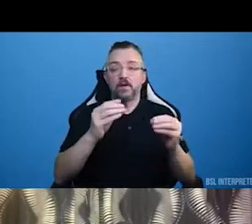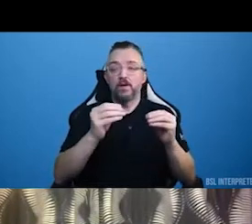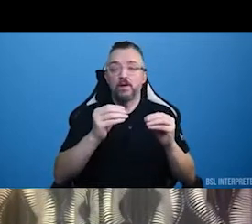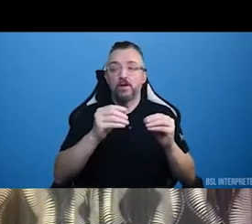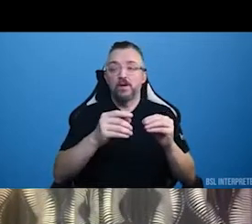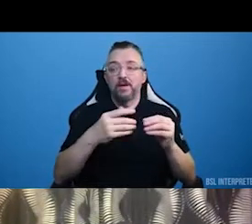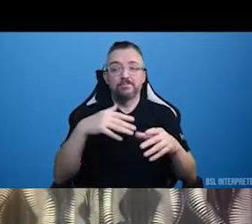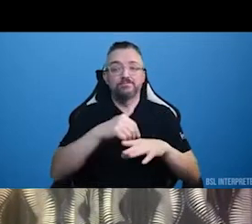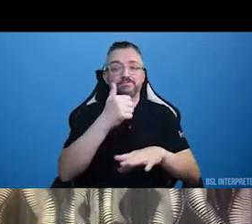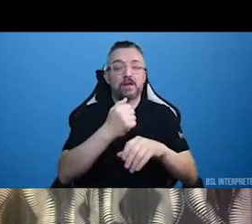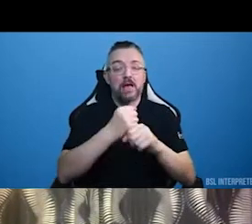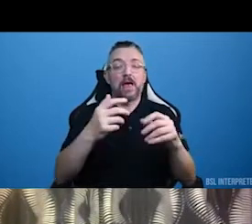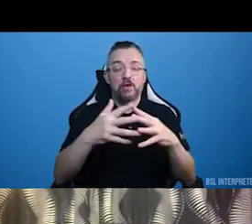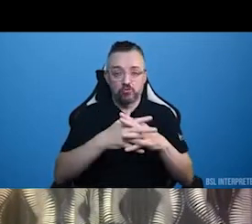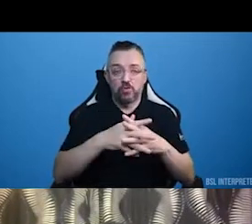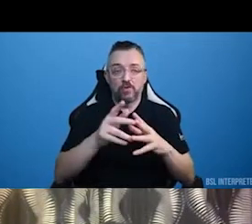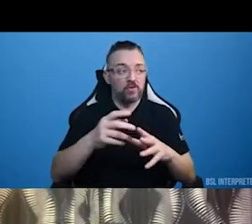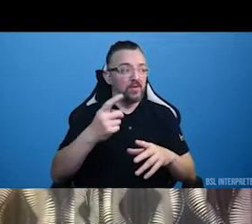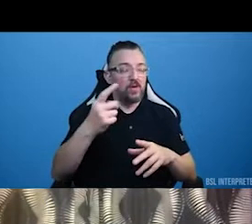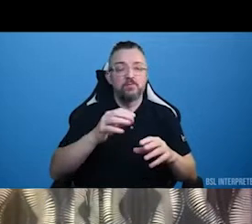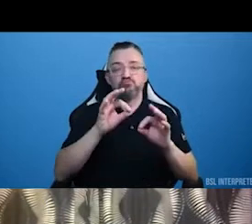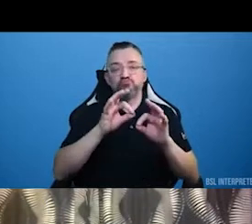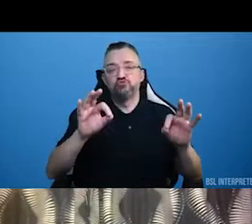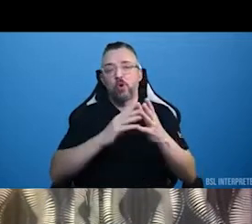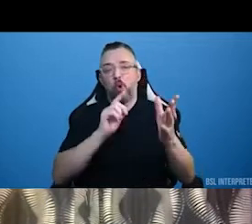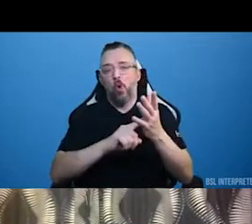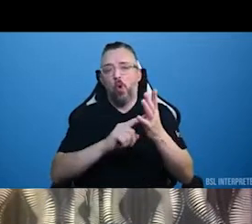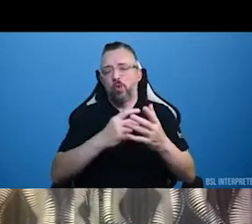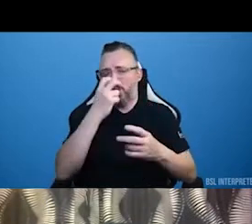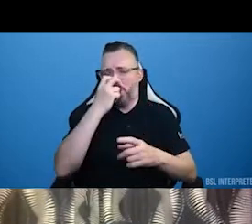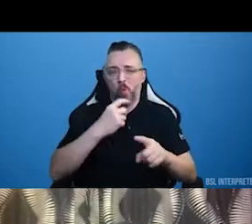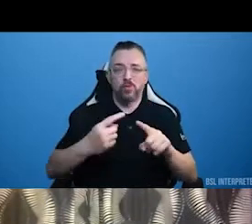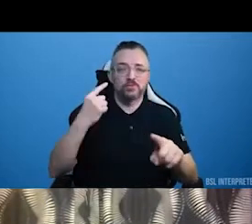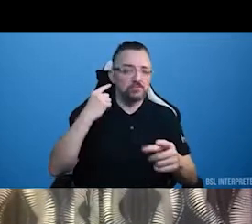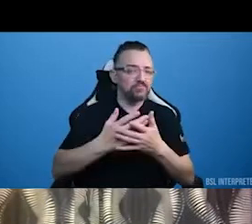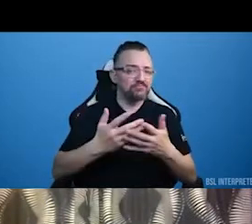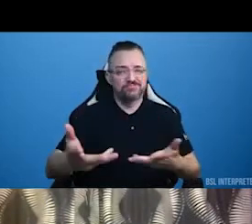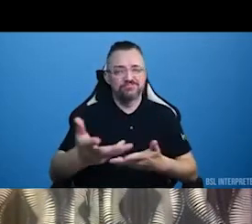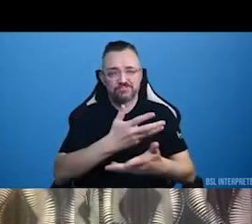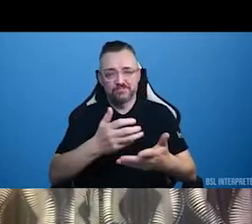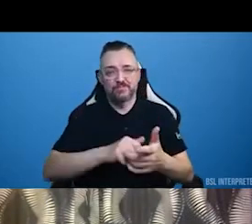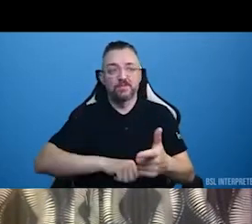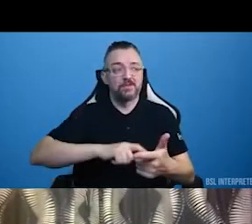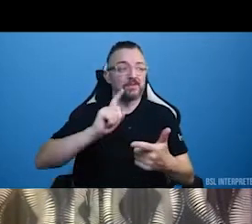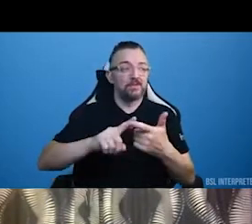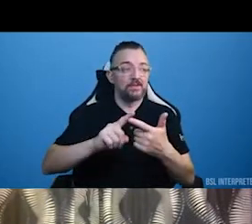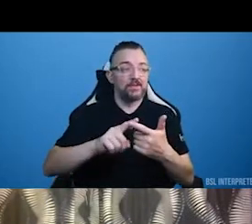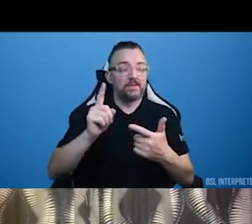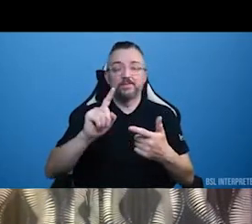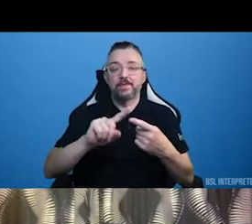so the world's oldest surviving Victorian music hall. There was an open kind of dialogue. There was then at Extinction Rebellion's